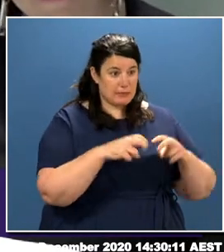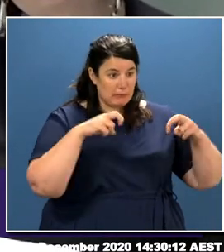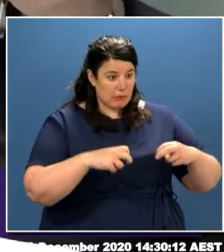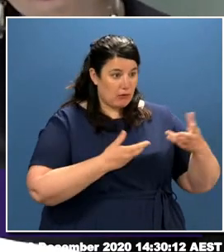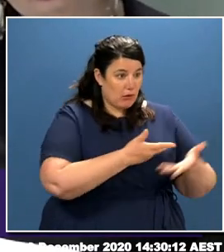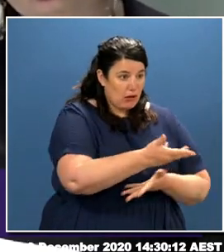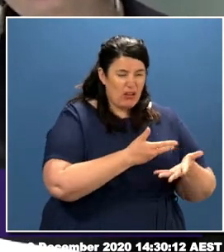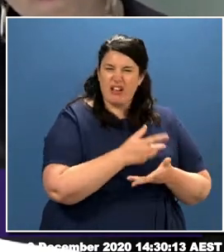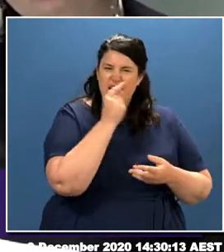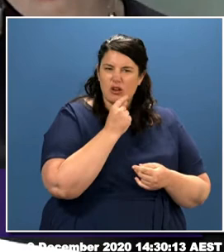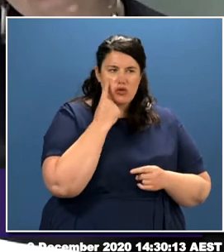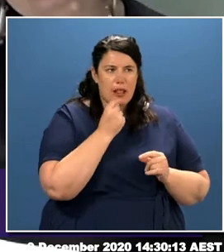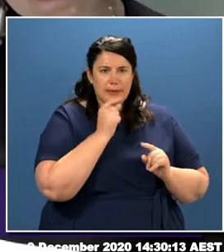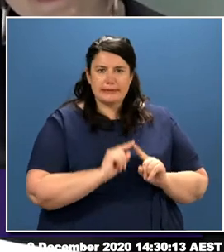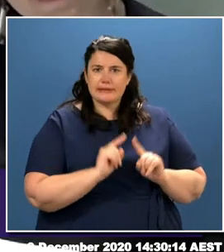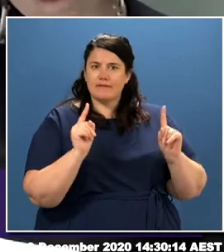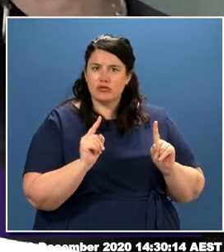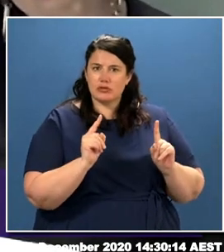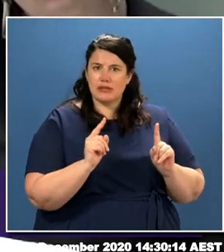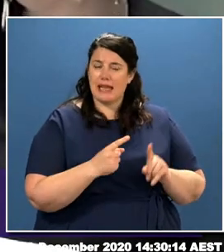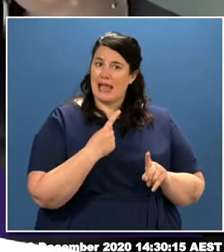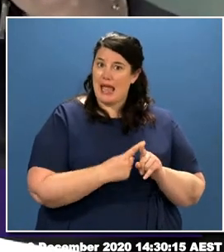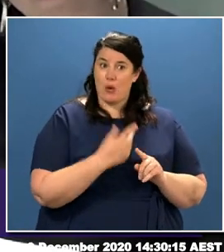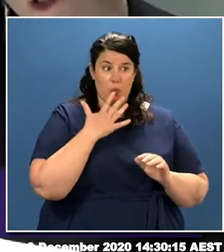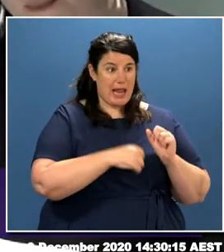and also being quite explicit when you're advertising for jobs